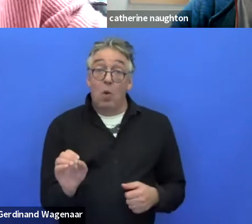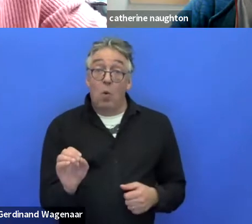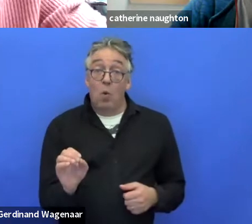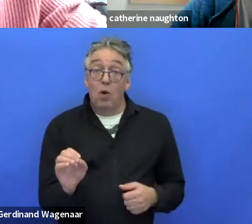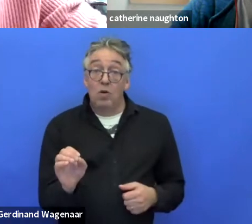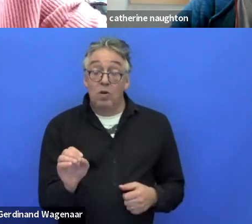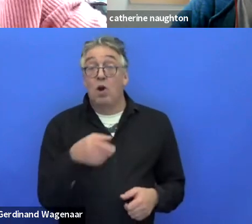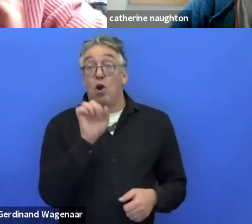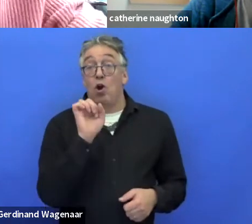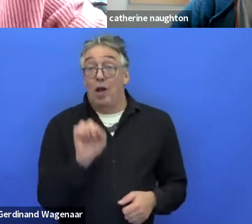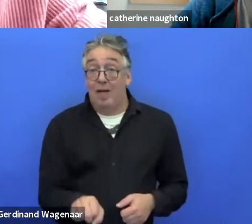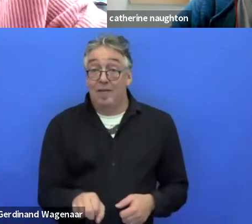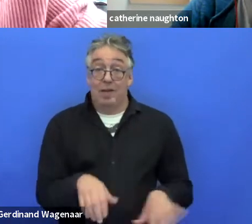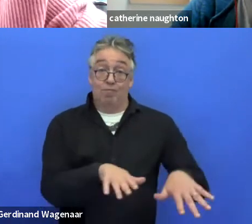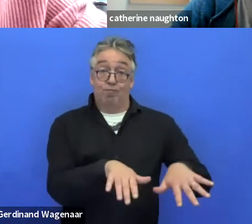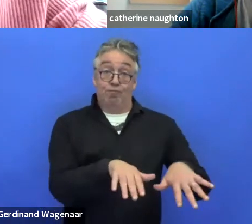you can complain by writing a letter.